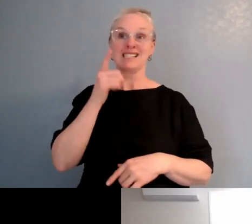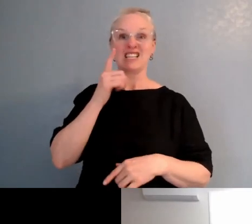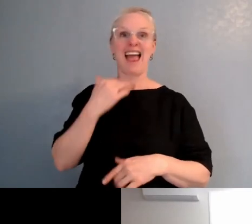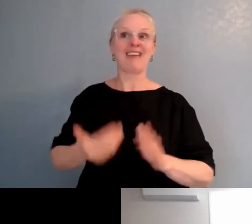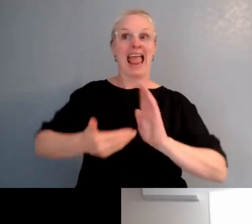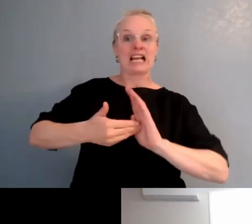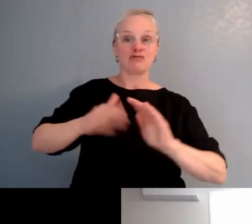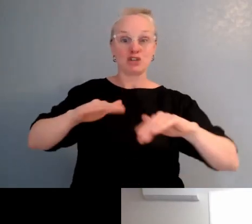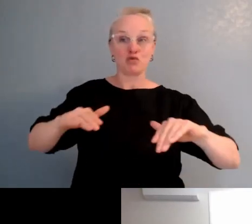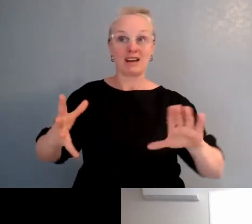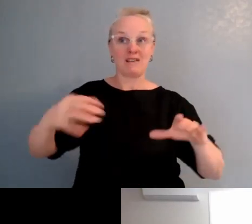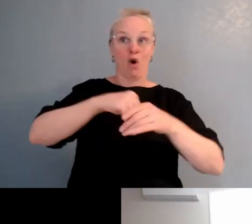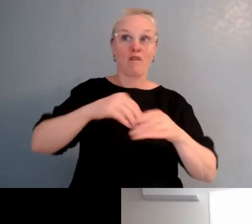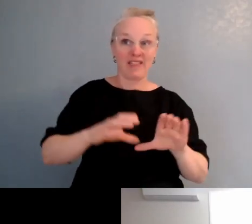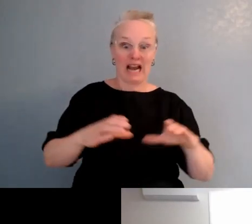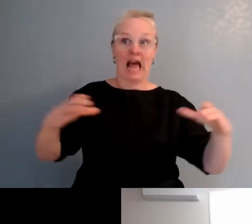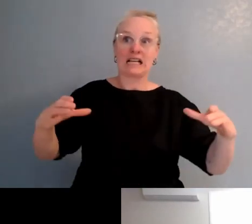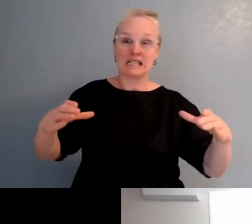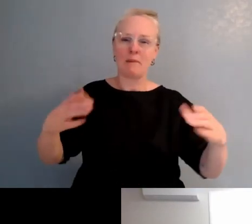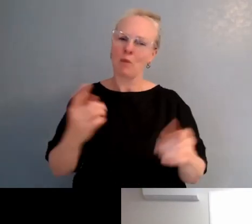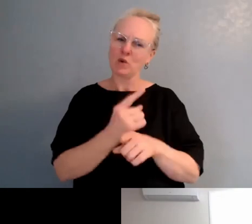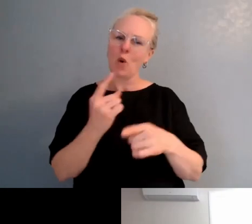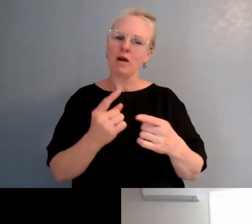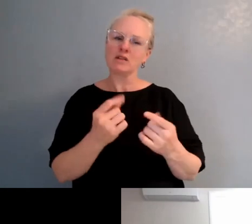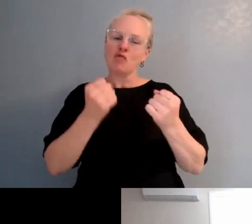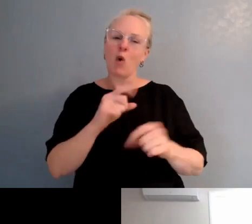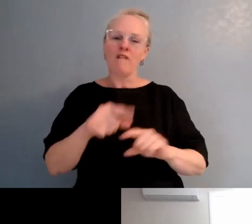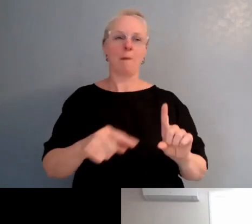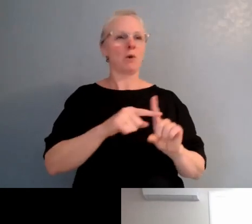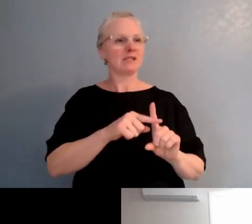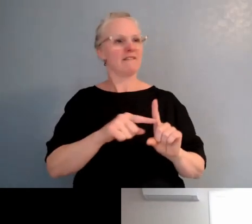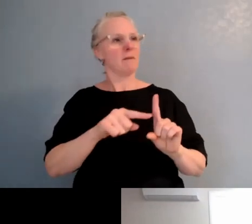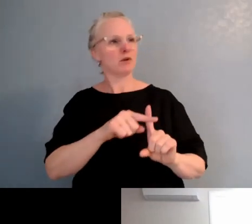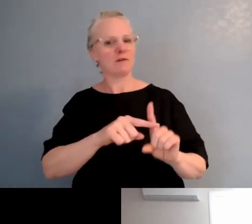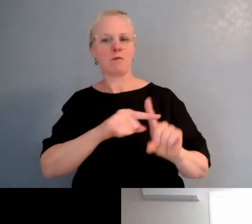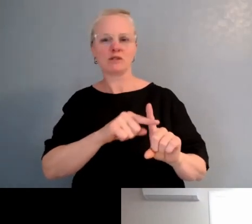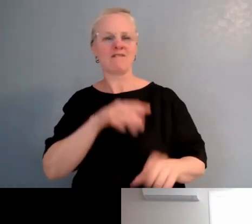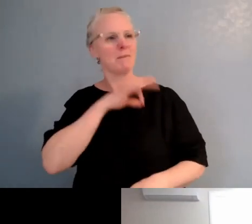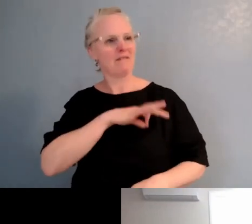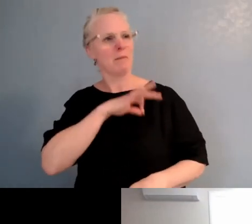rather than what they're gonna take away- Value. - We've been really lucky. This is the norm now. We come past the tipping point.